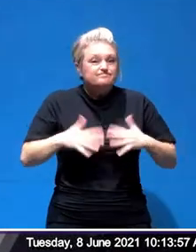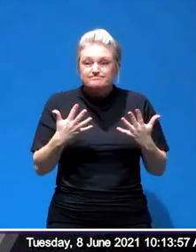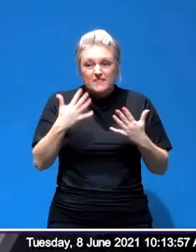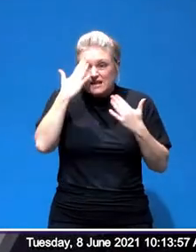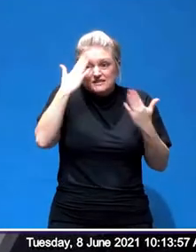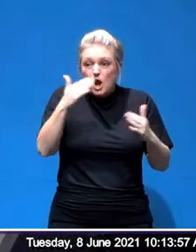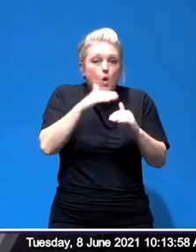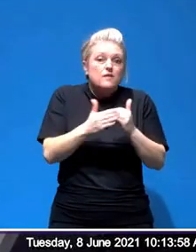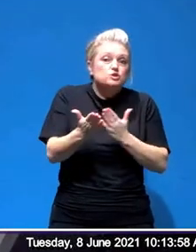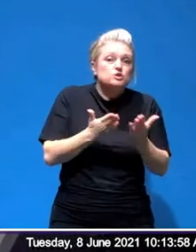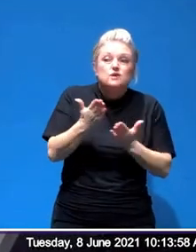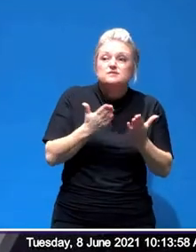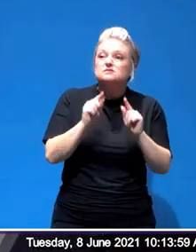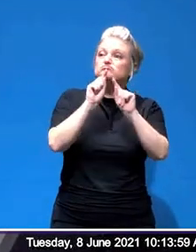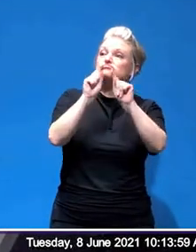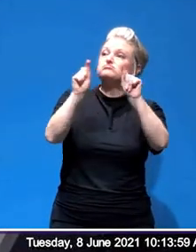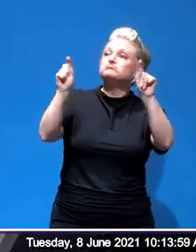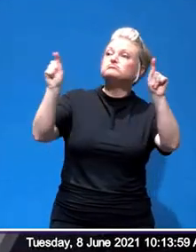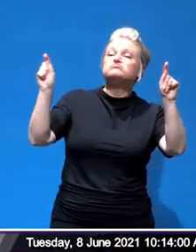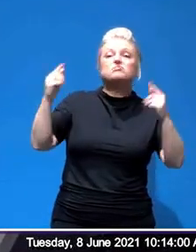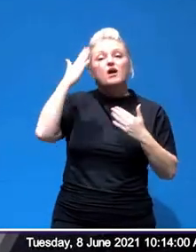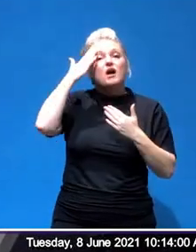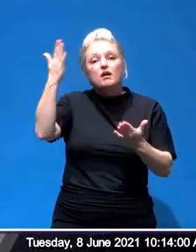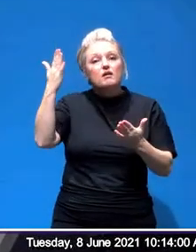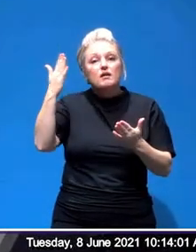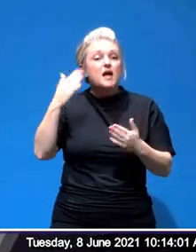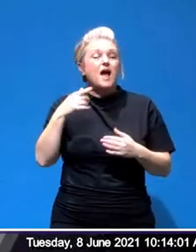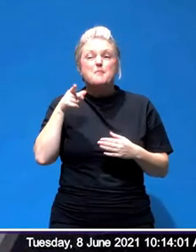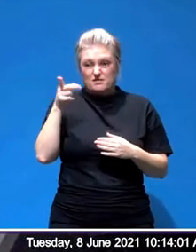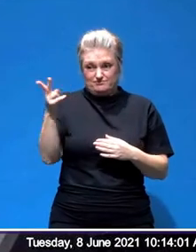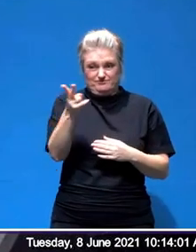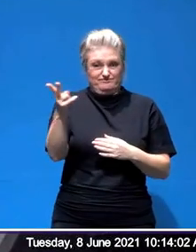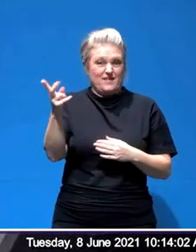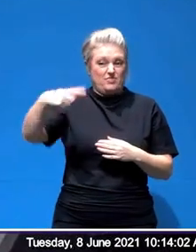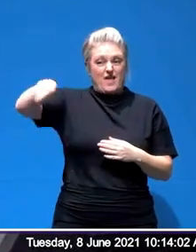Social workers suggested that I relinquish Daniel and have him enter the foster system.